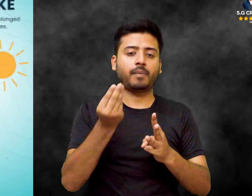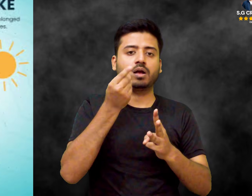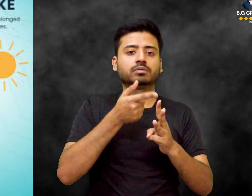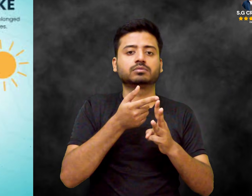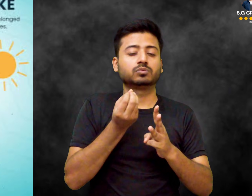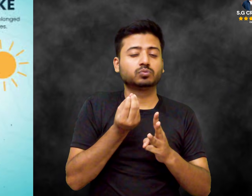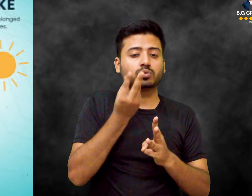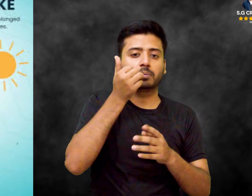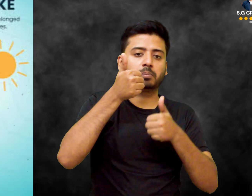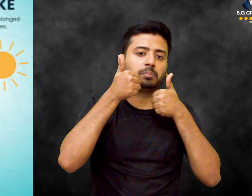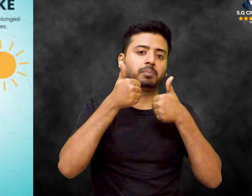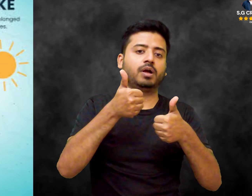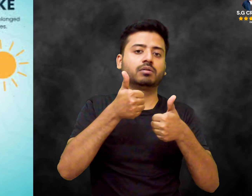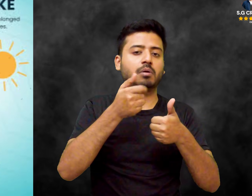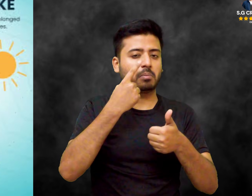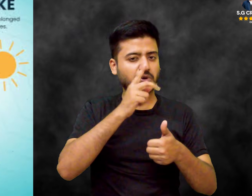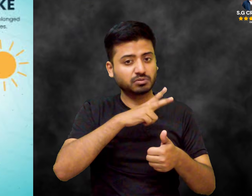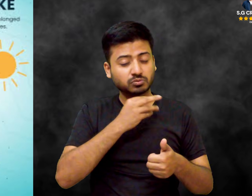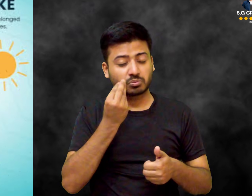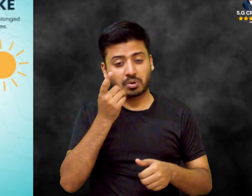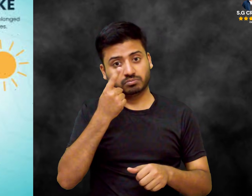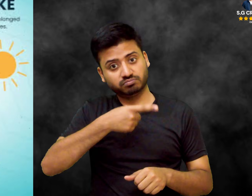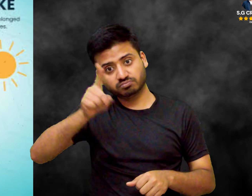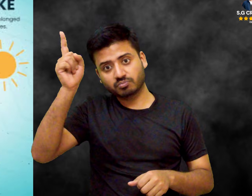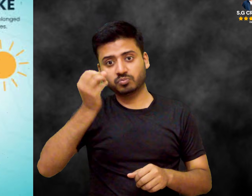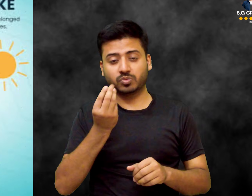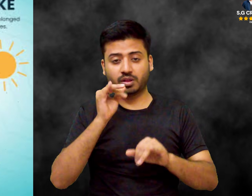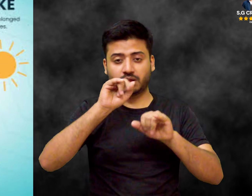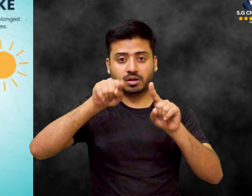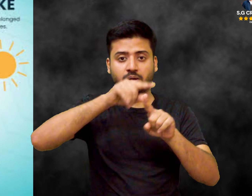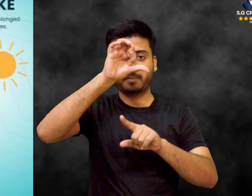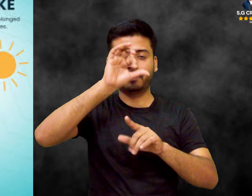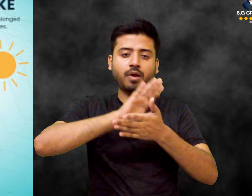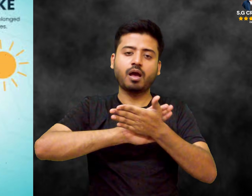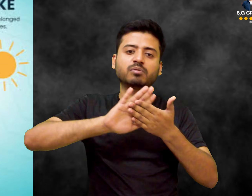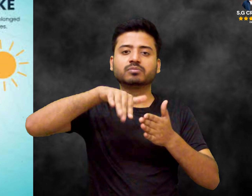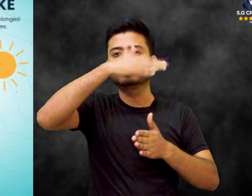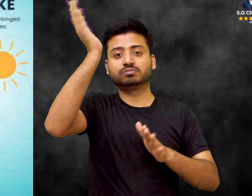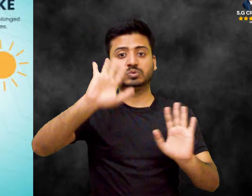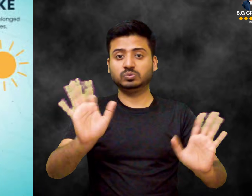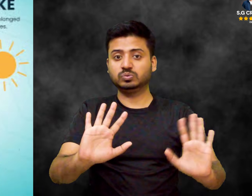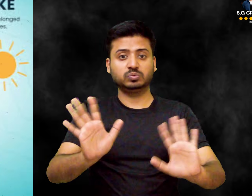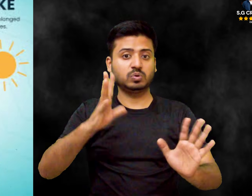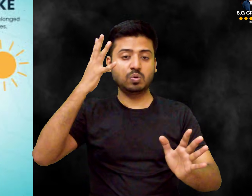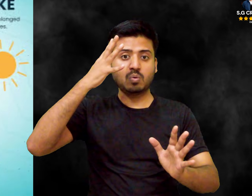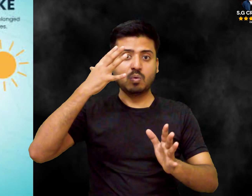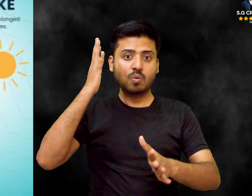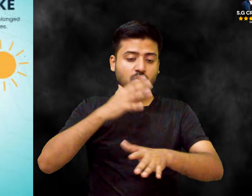minutes of midday sunlight, 10:00 a.m. to 2:00 p.m. several times a week. Skin tone matters.